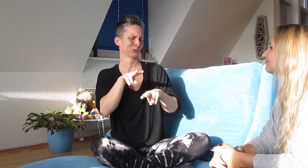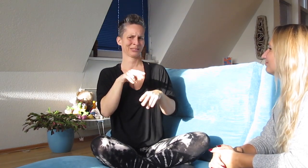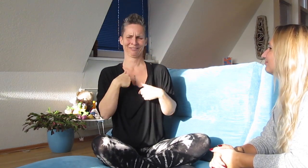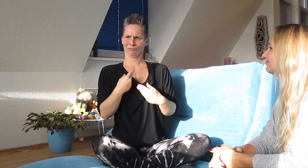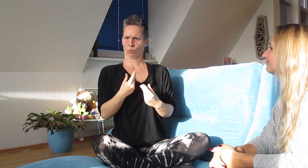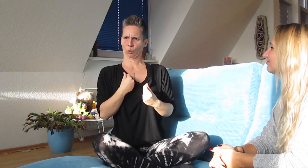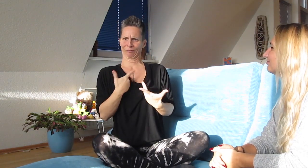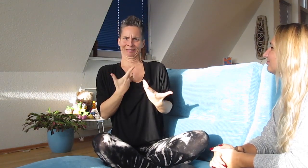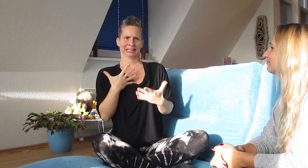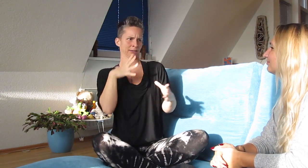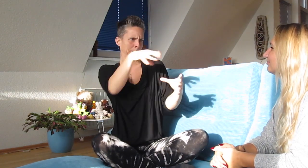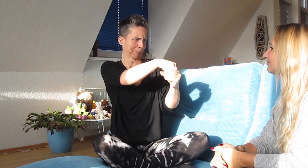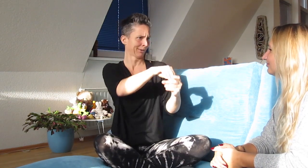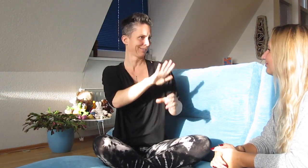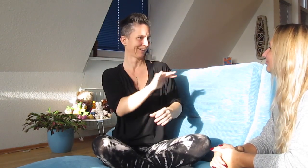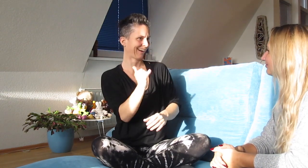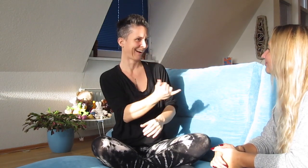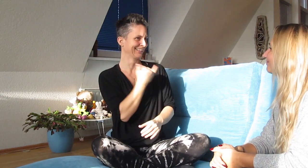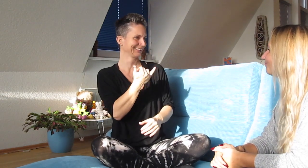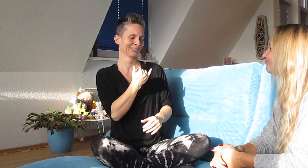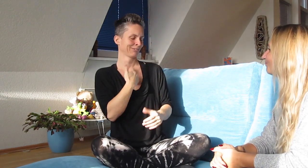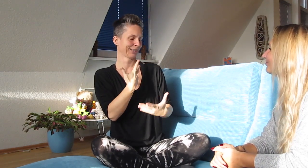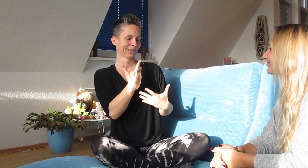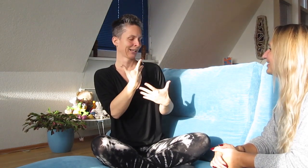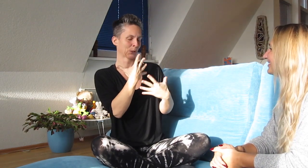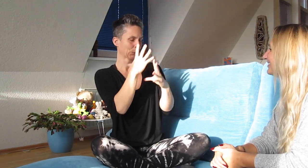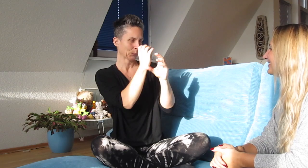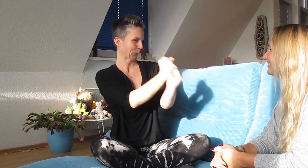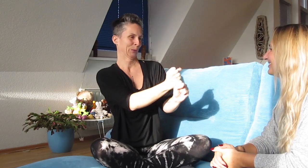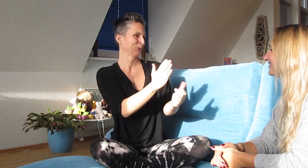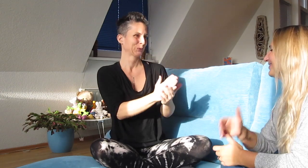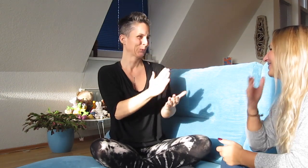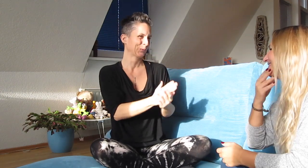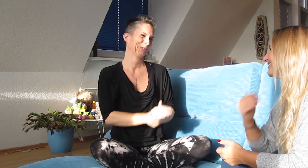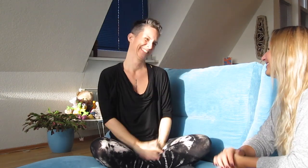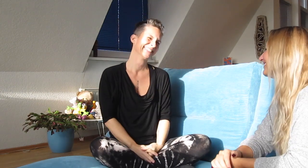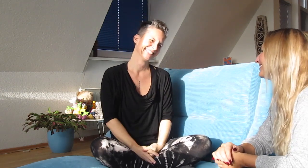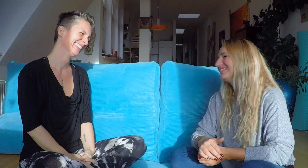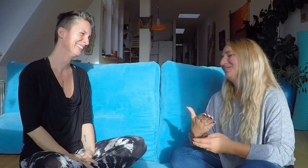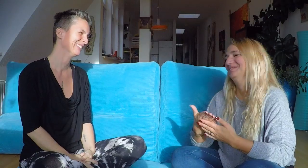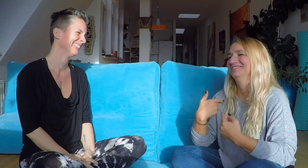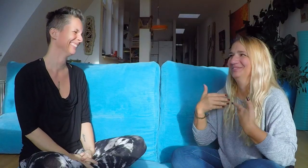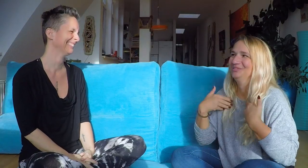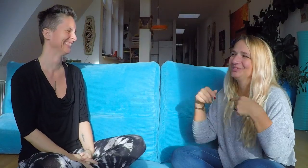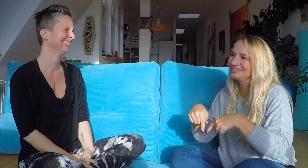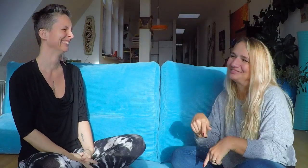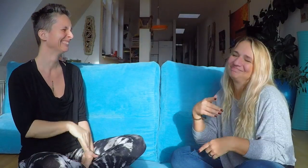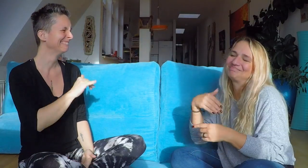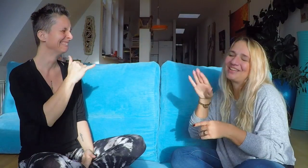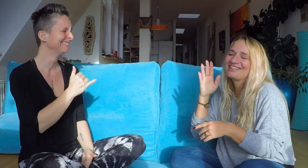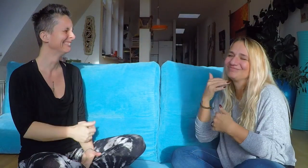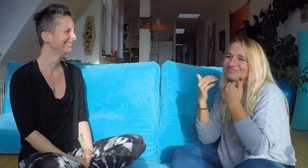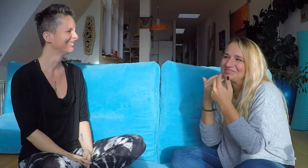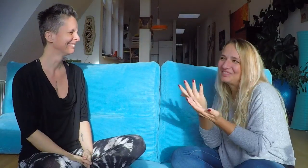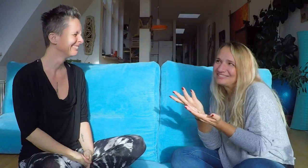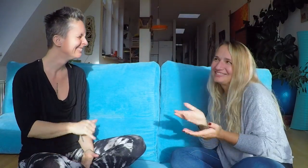where I felt like I was taken on your trip. Toma: All the more I'm happy to tell more about it.